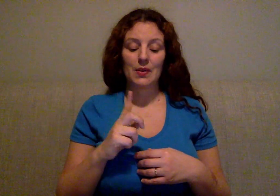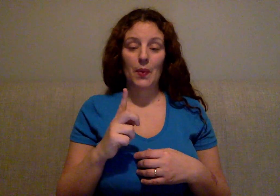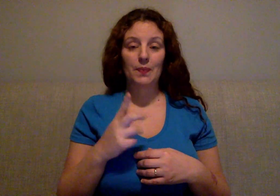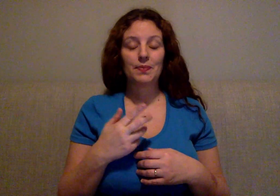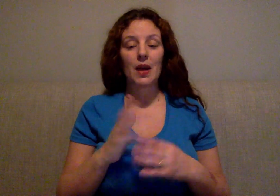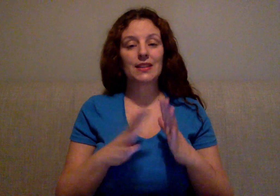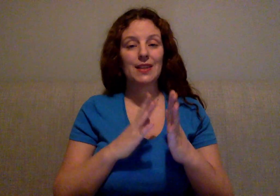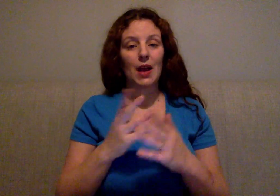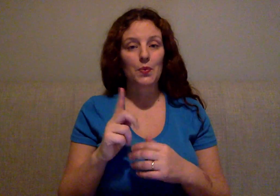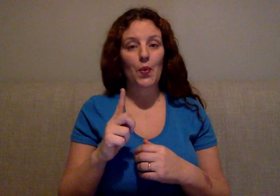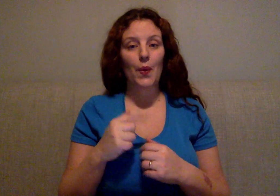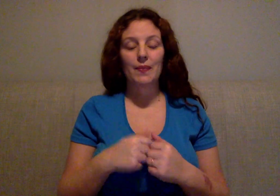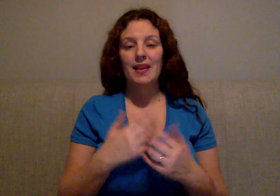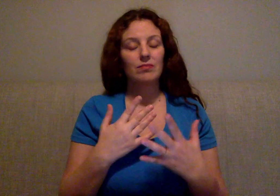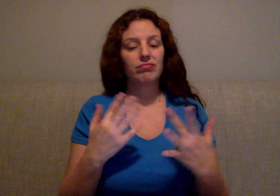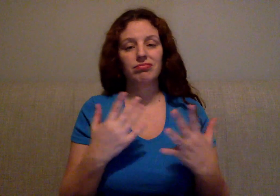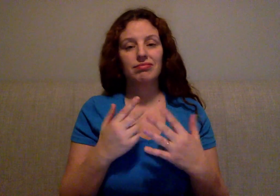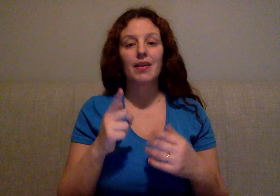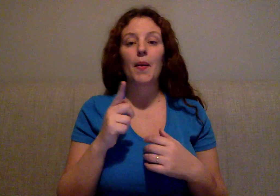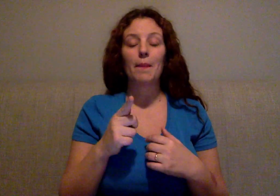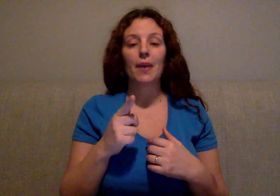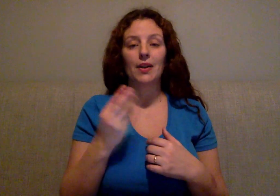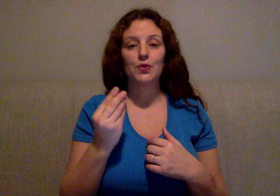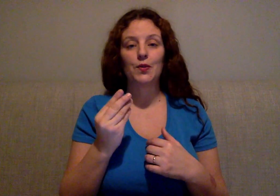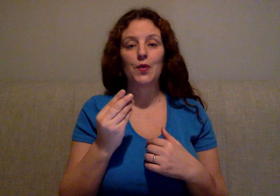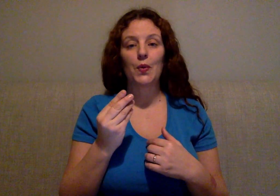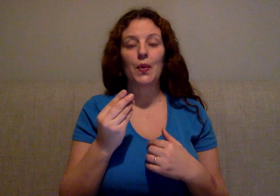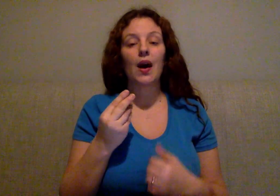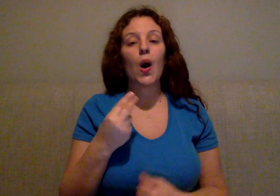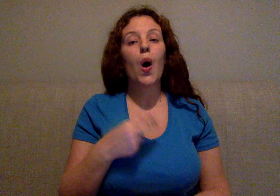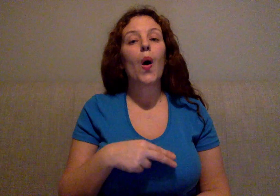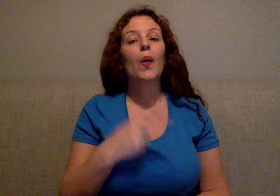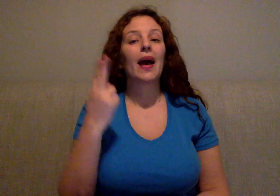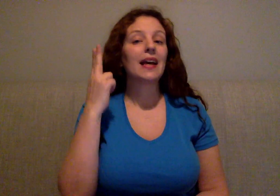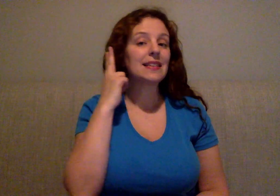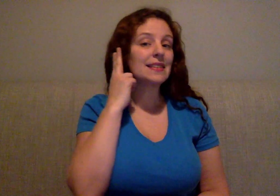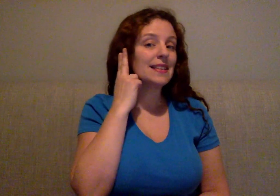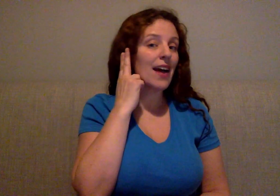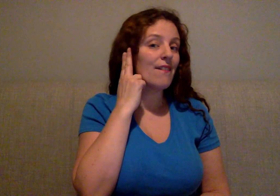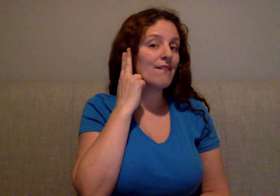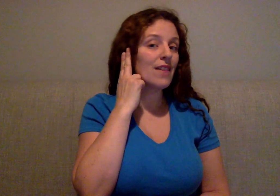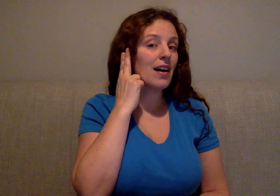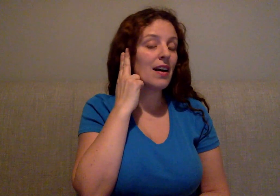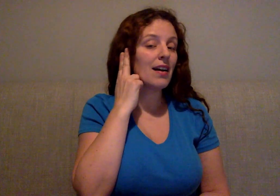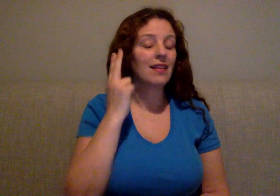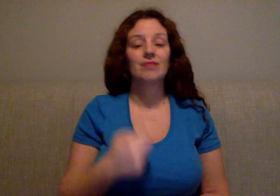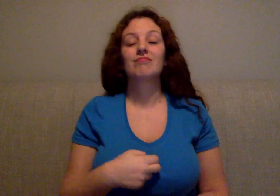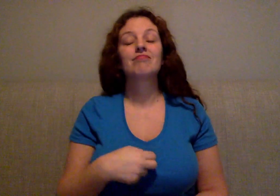What signs? There's many. Here's a few. DEAF